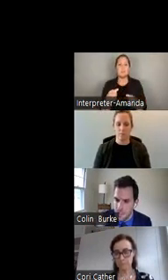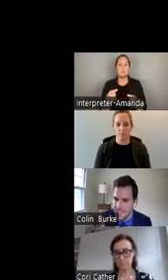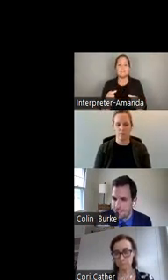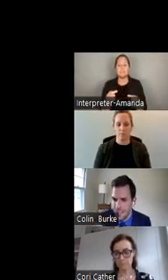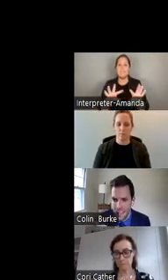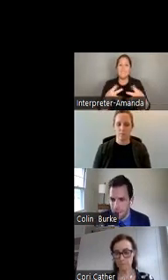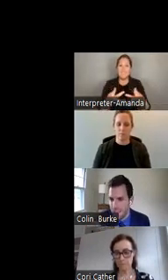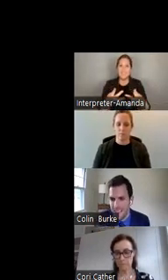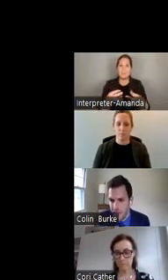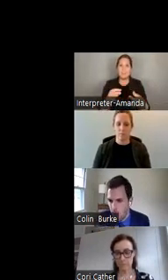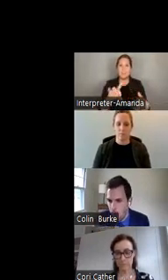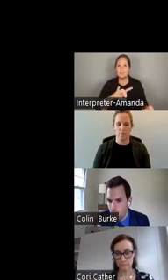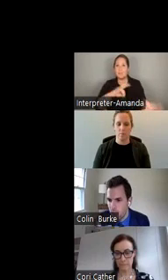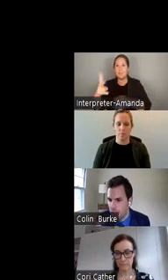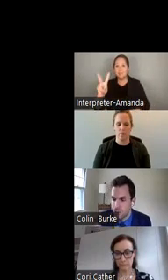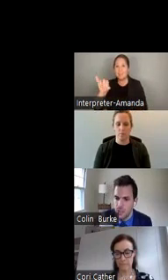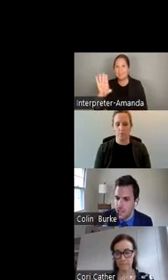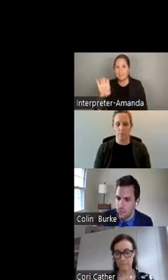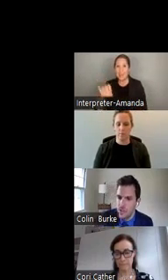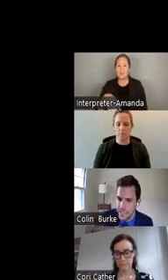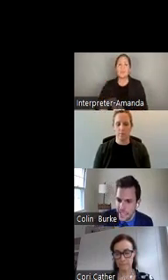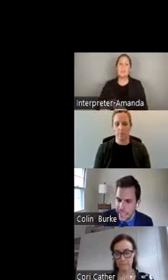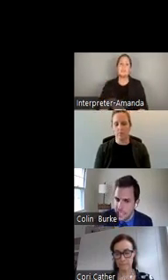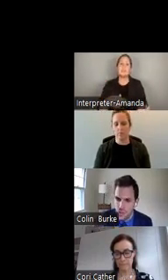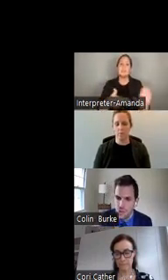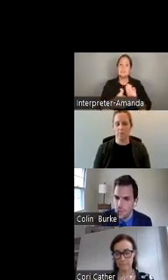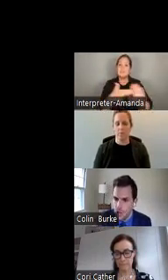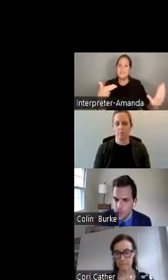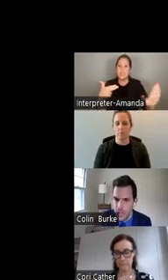um stigma and being kicked out of the home related to a personal identity issue or other